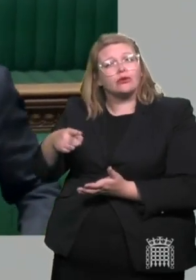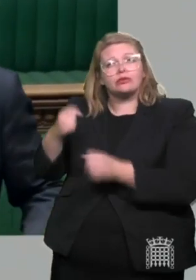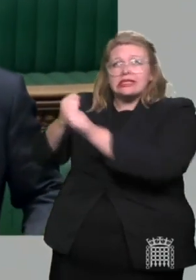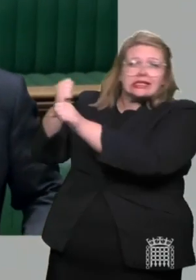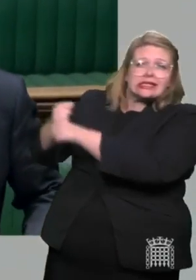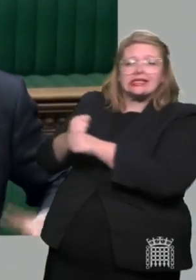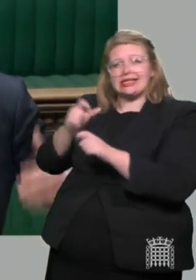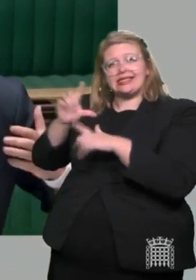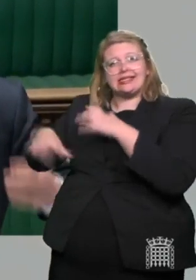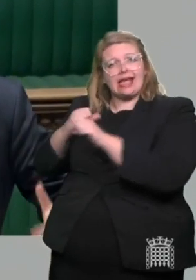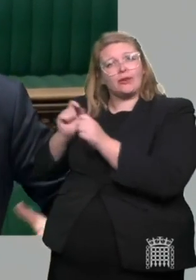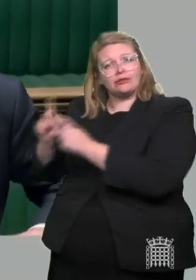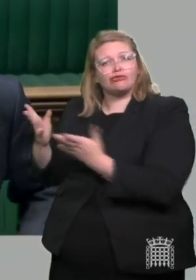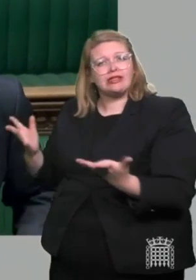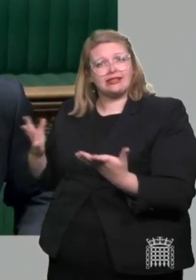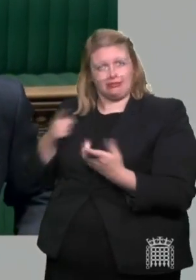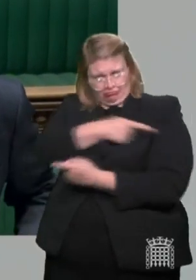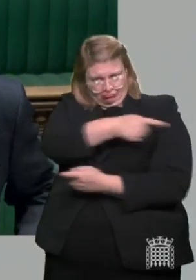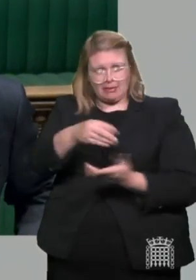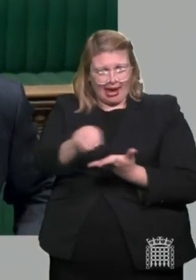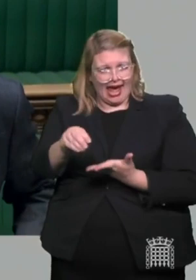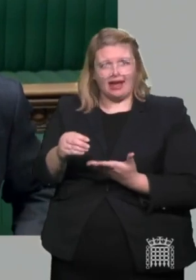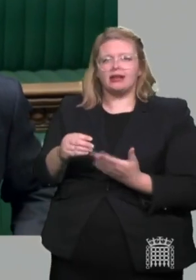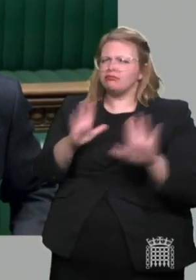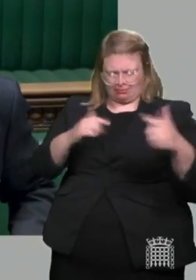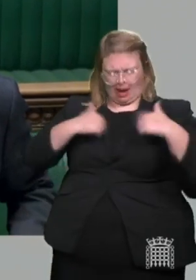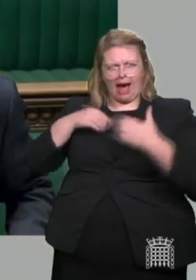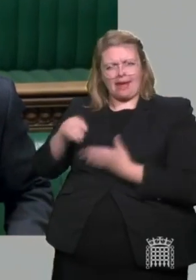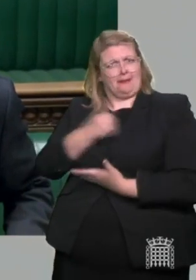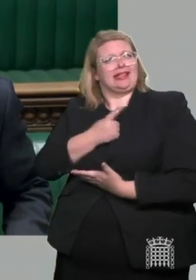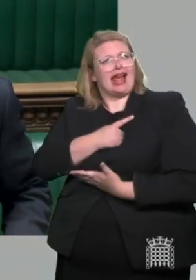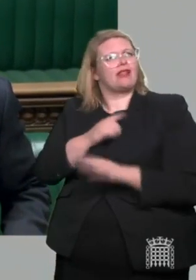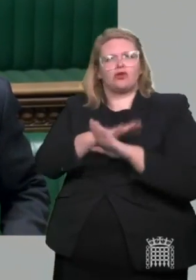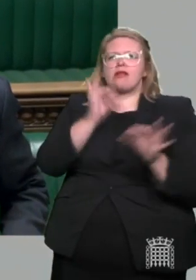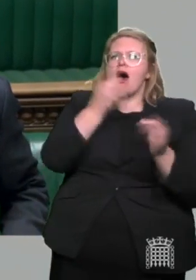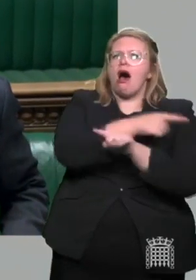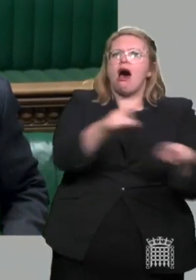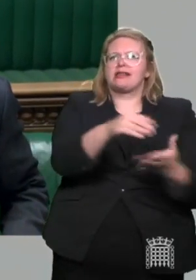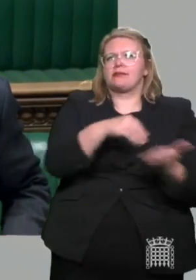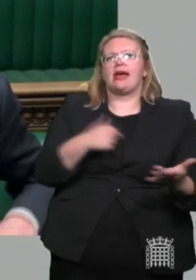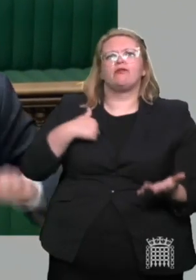see is minimising taxpayer expense. They want to see a Government who are focused on their needs